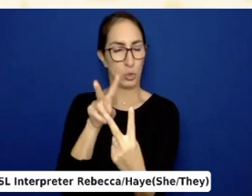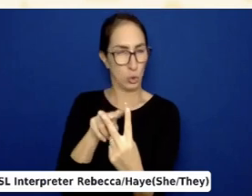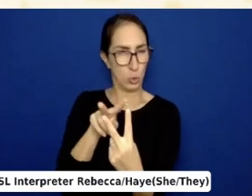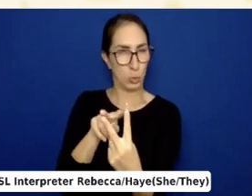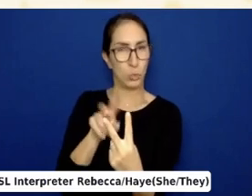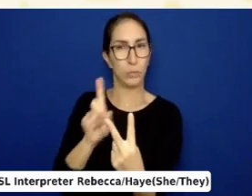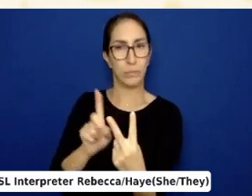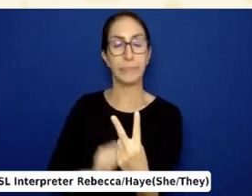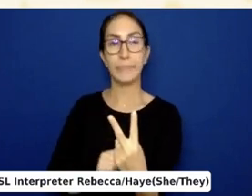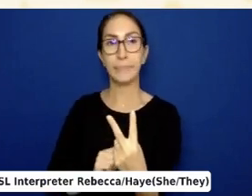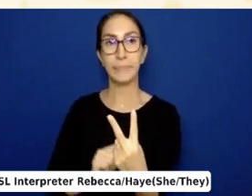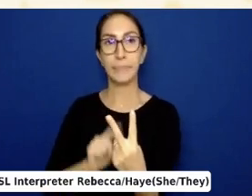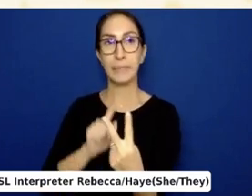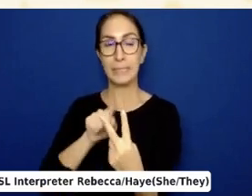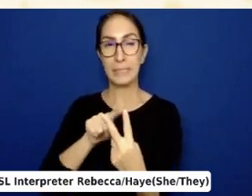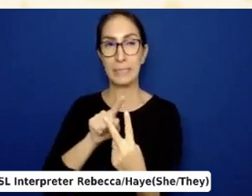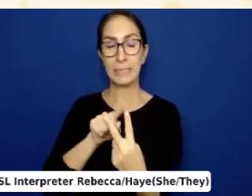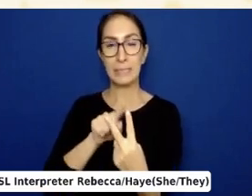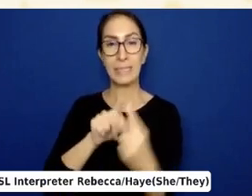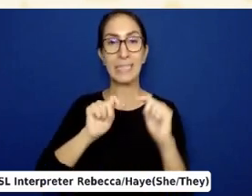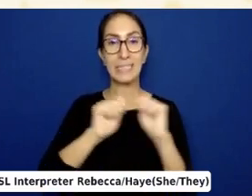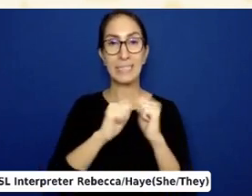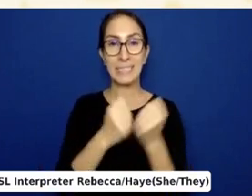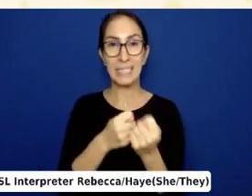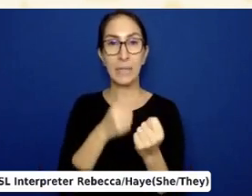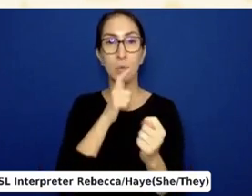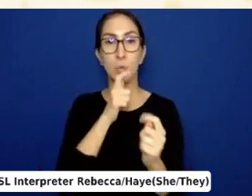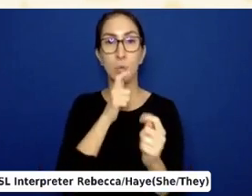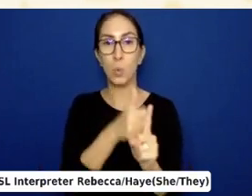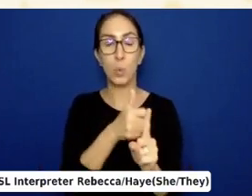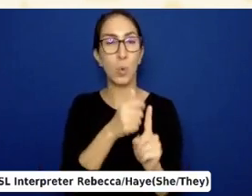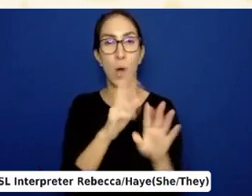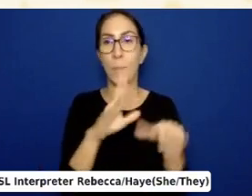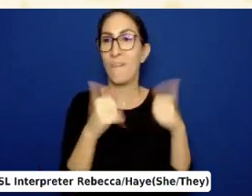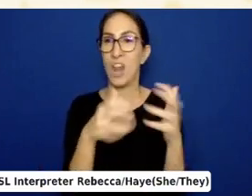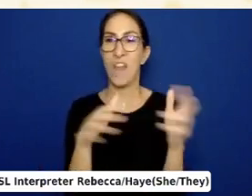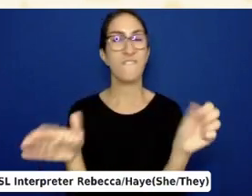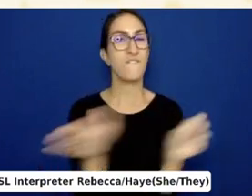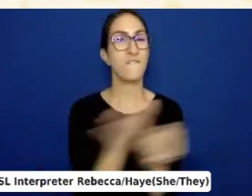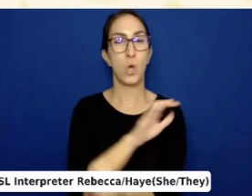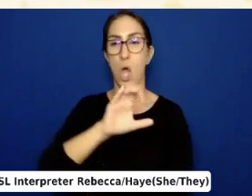Teams that are fully customizing from scratch, all the visualizations,